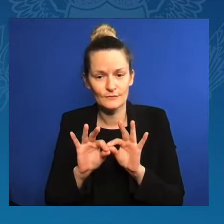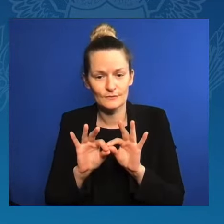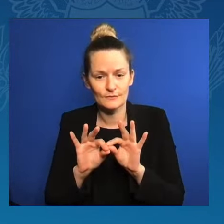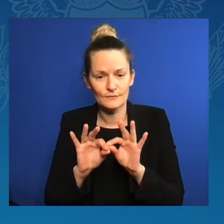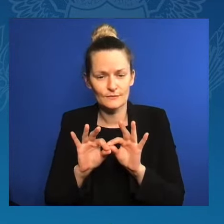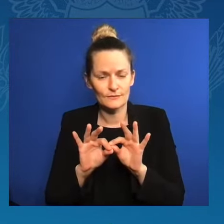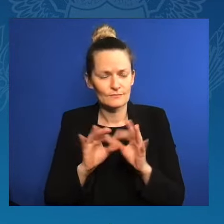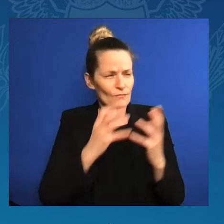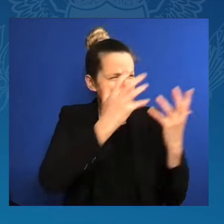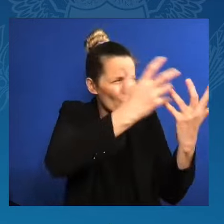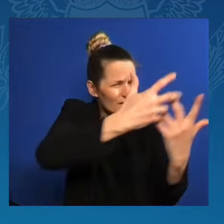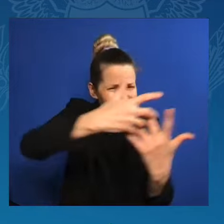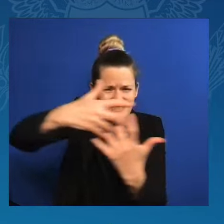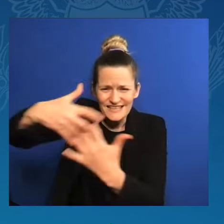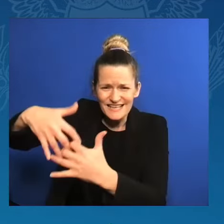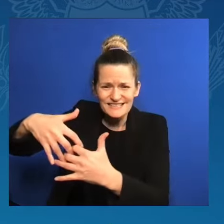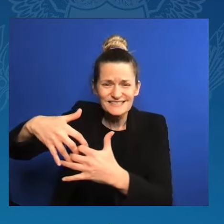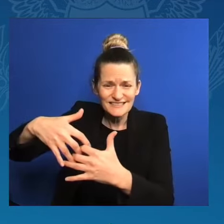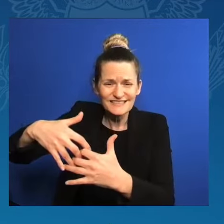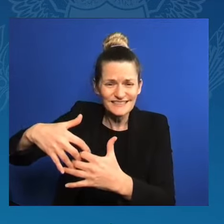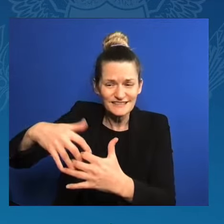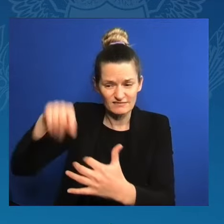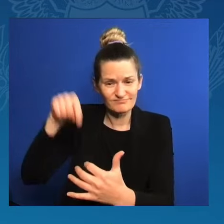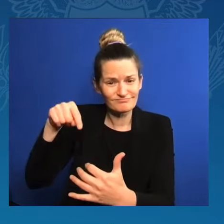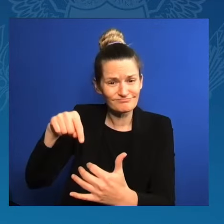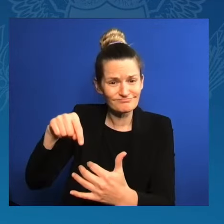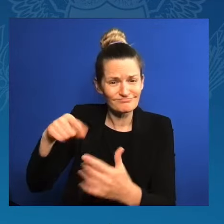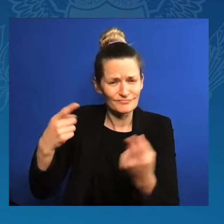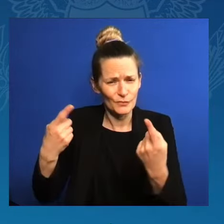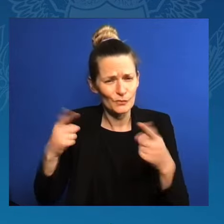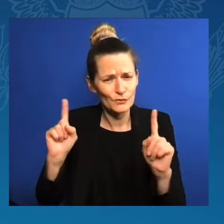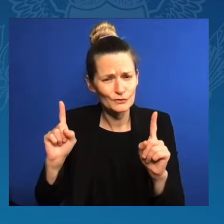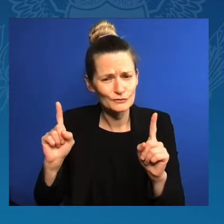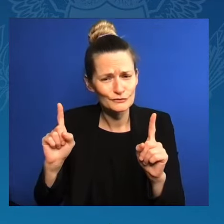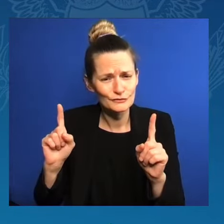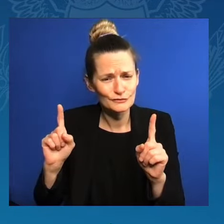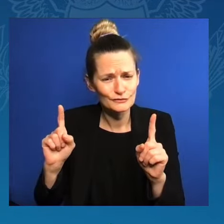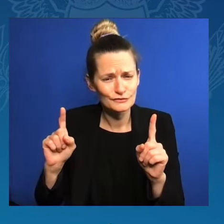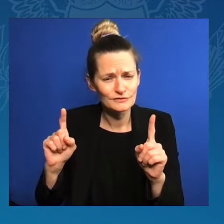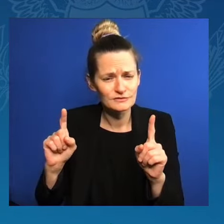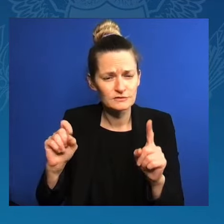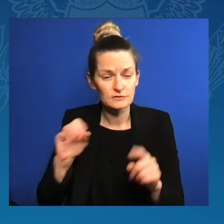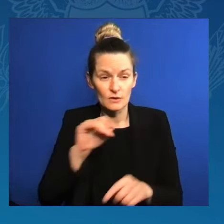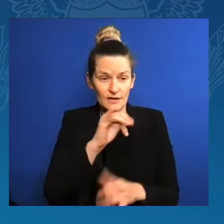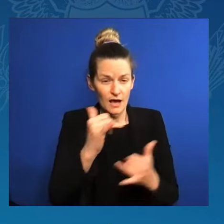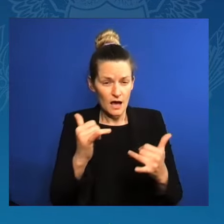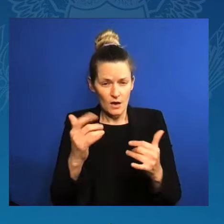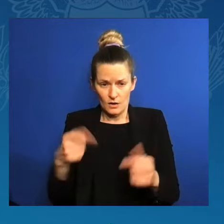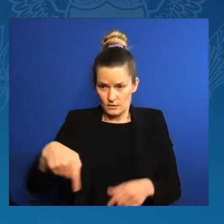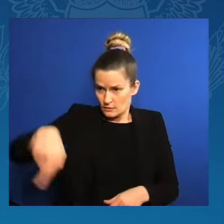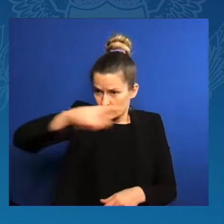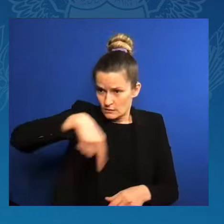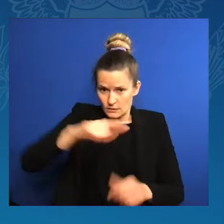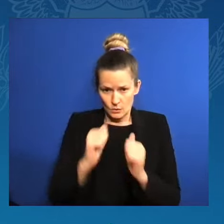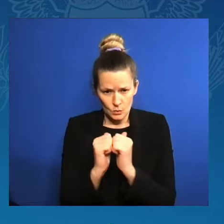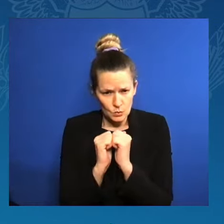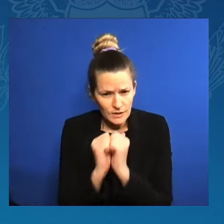So, together, let us continue to build this movement to -- Audience Member: